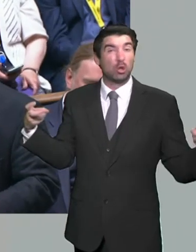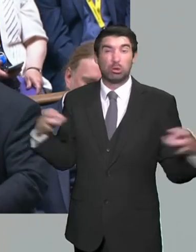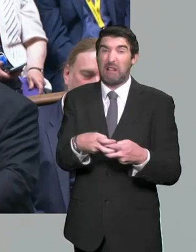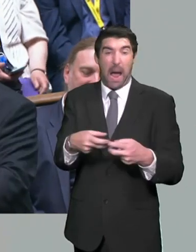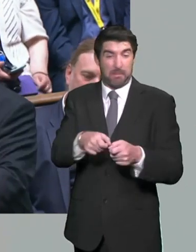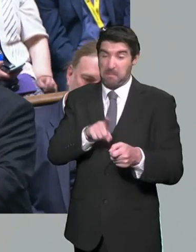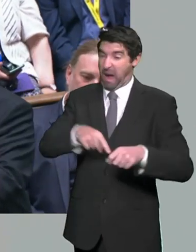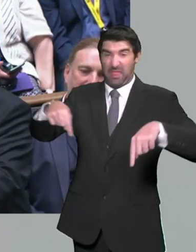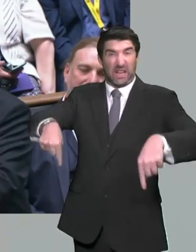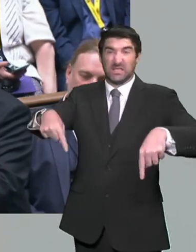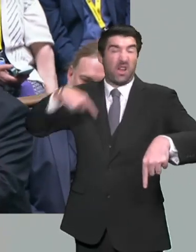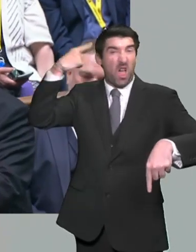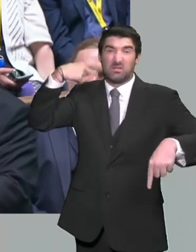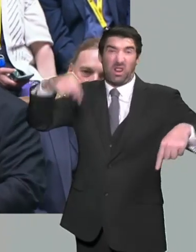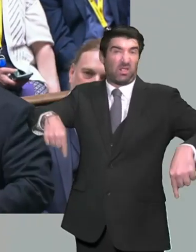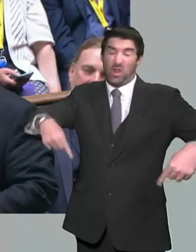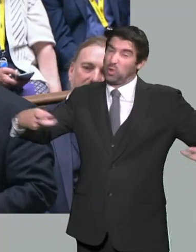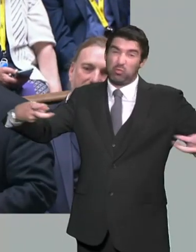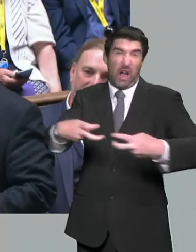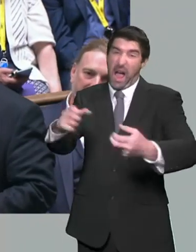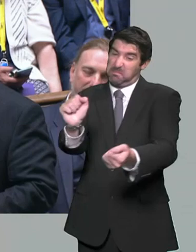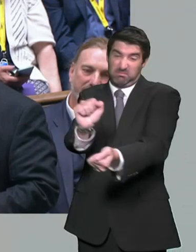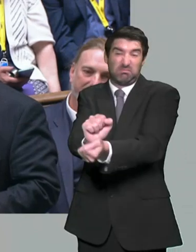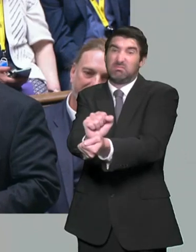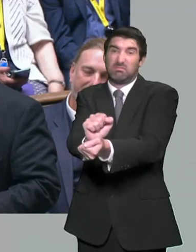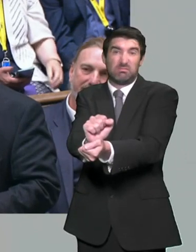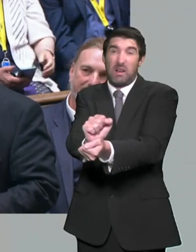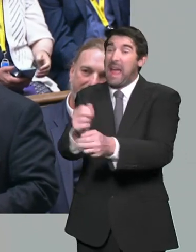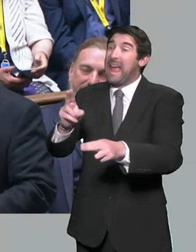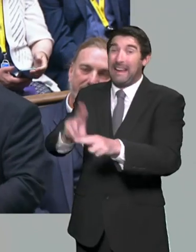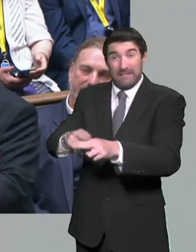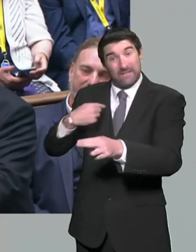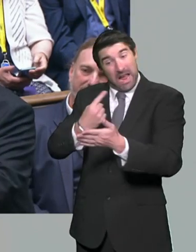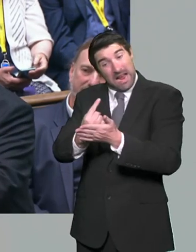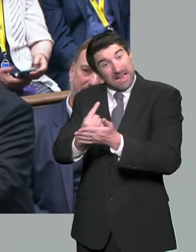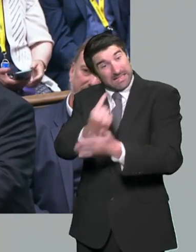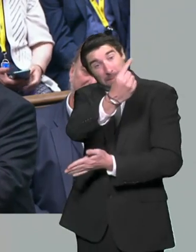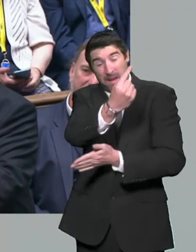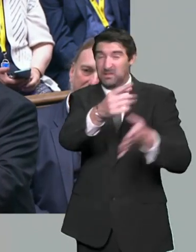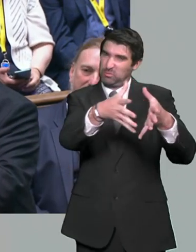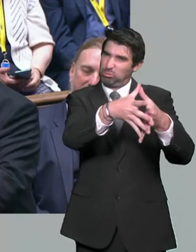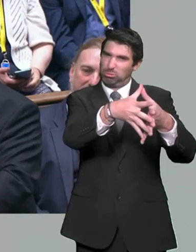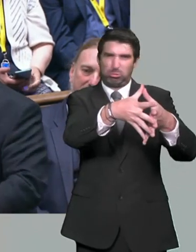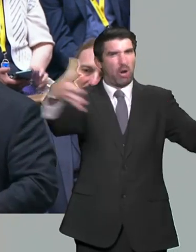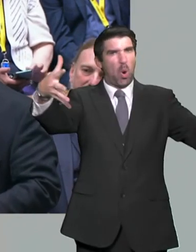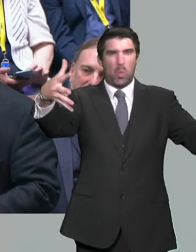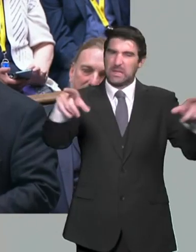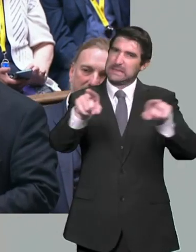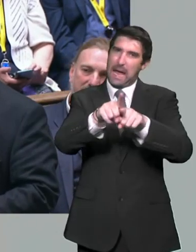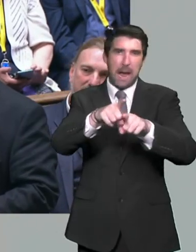Prime Minister, all those countries can use their powers of independence to create wealthier, fairer and greener societies.